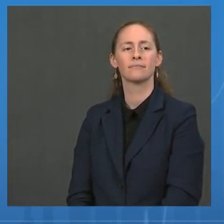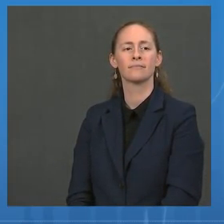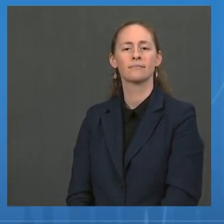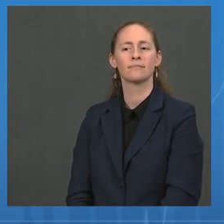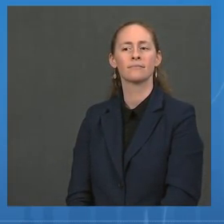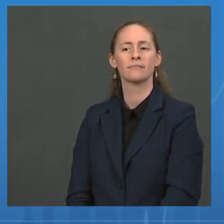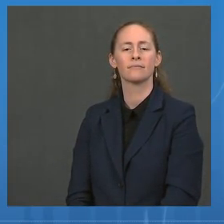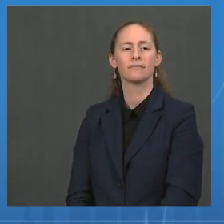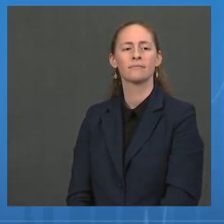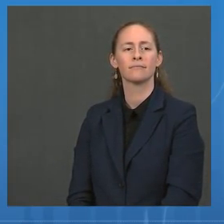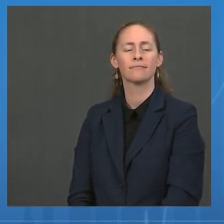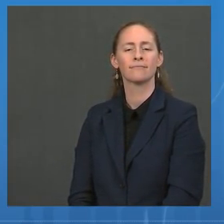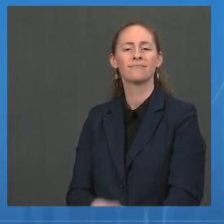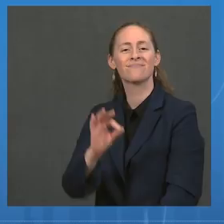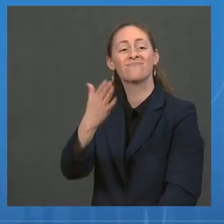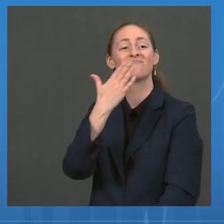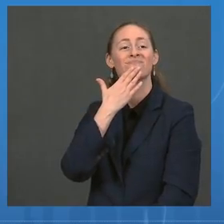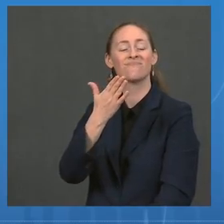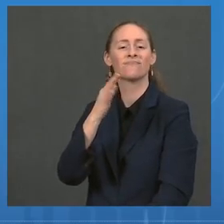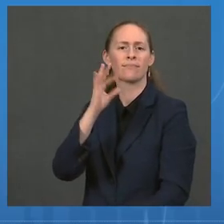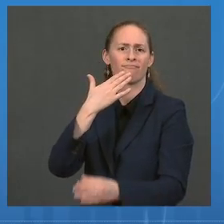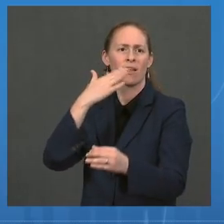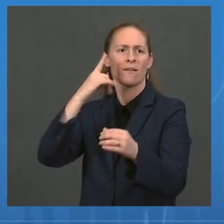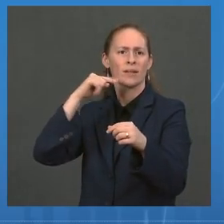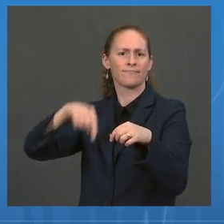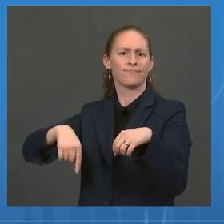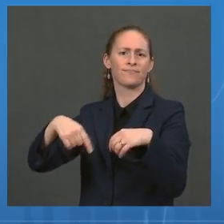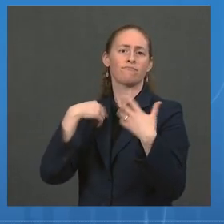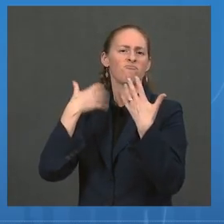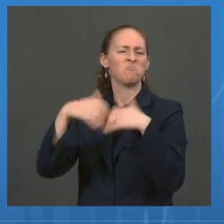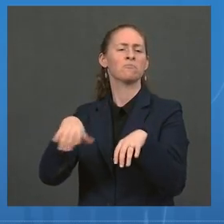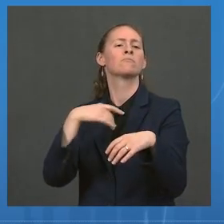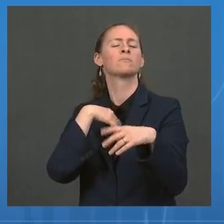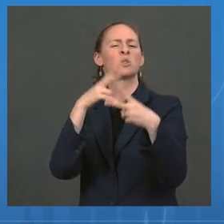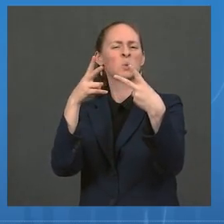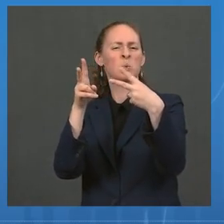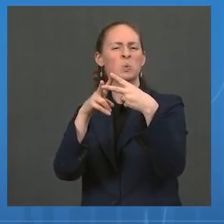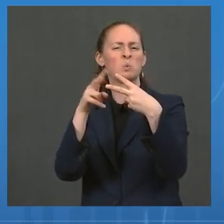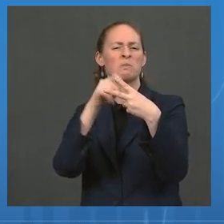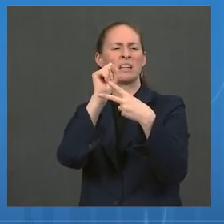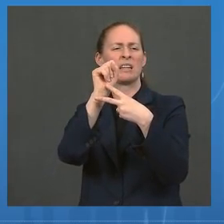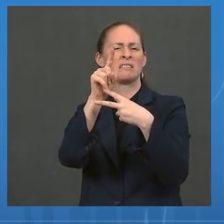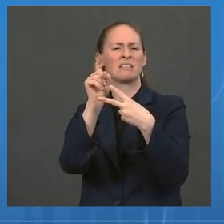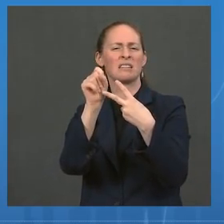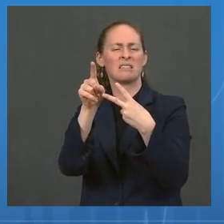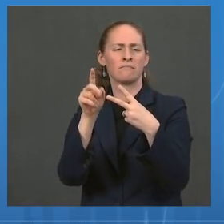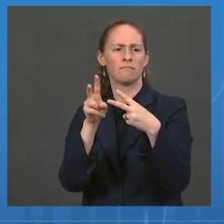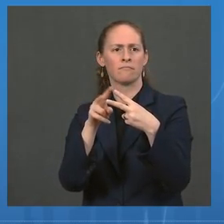The Press: Thank you so much. And thanks for doing this. Two questions. One, are you worried that widespread at-home testing